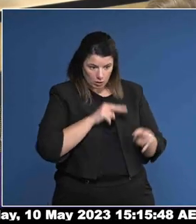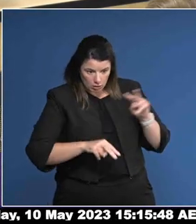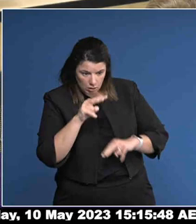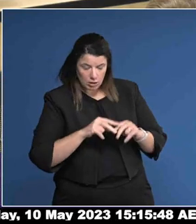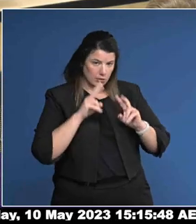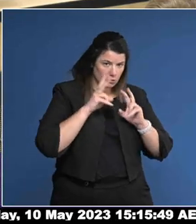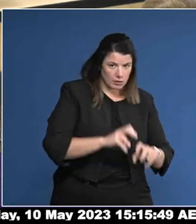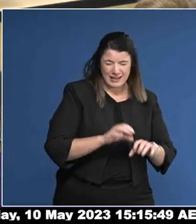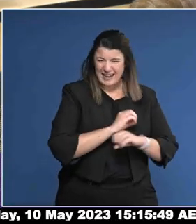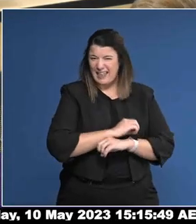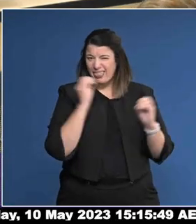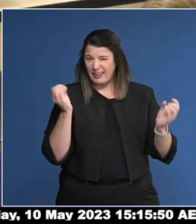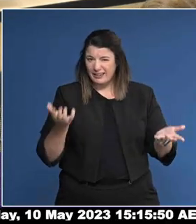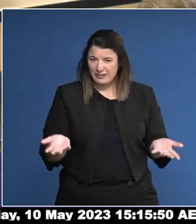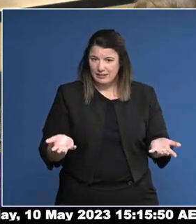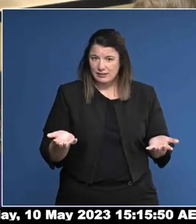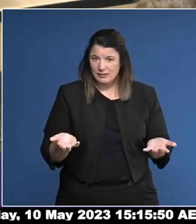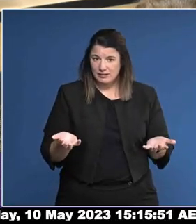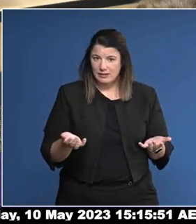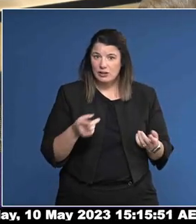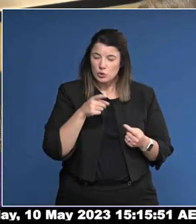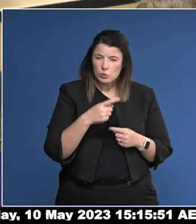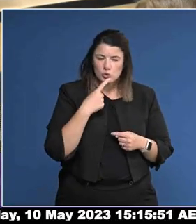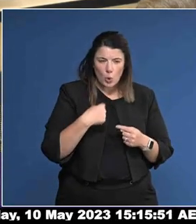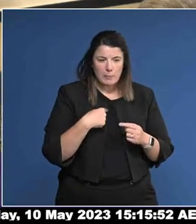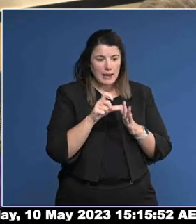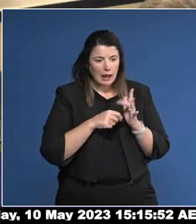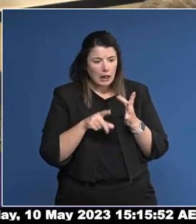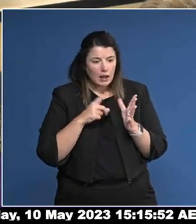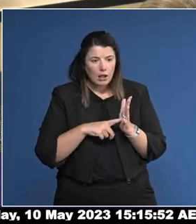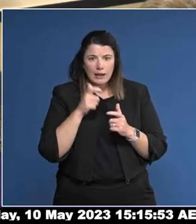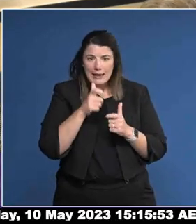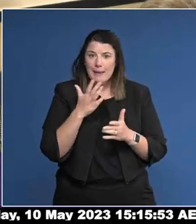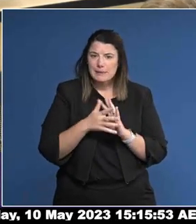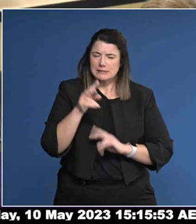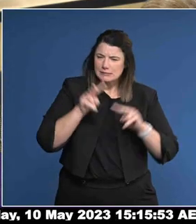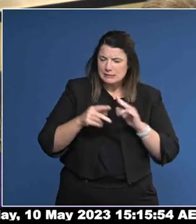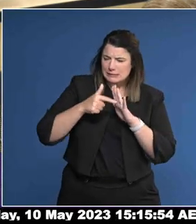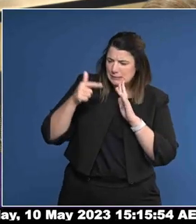that you spoke of, of clinical care. I'm not sure I understand your question.